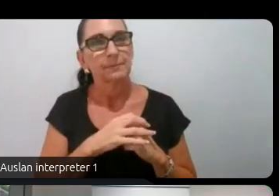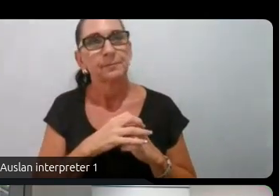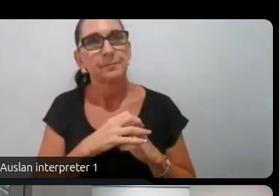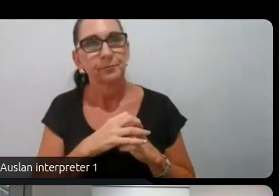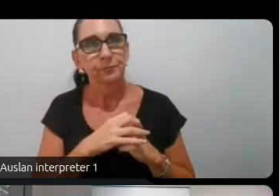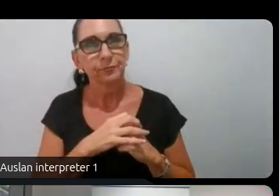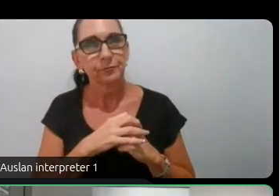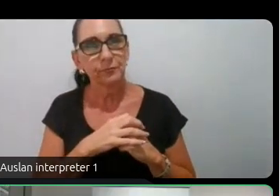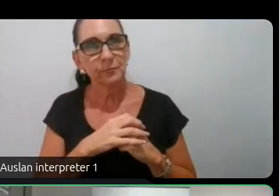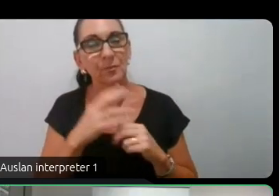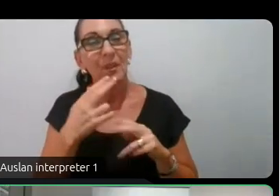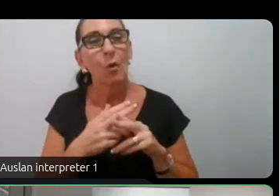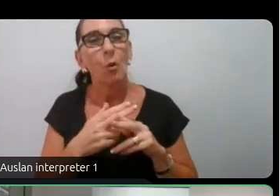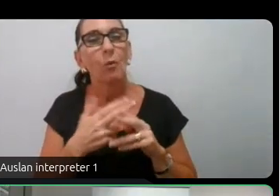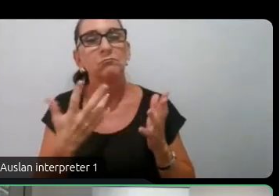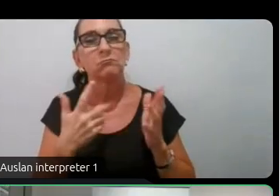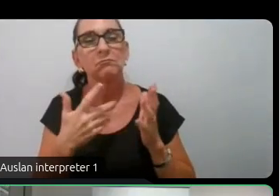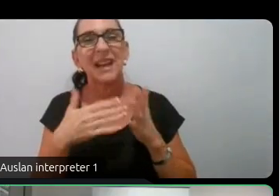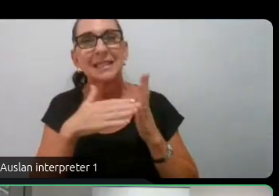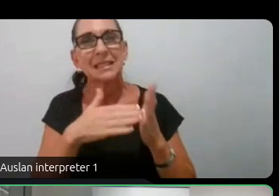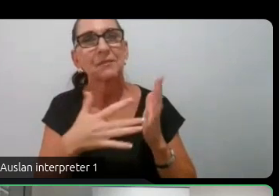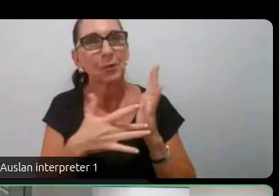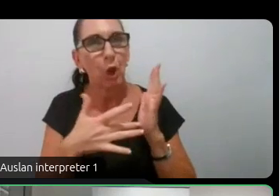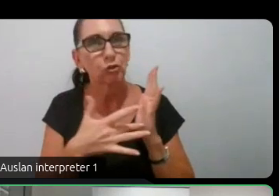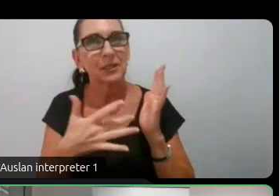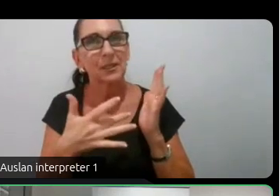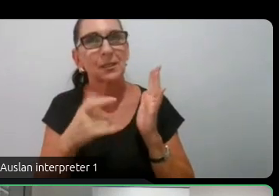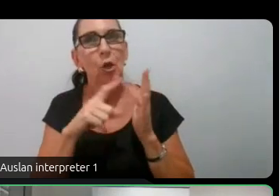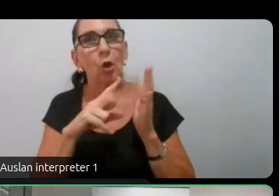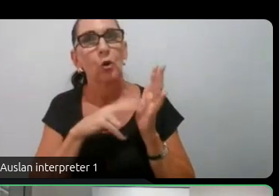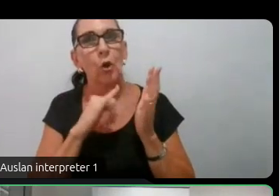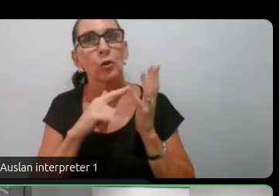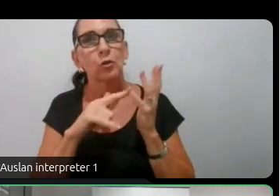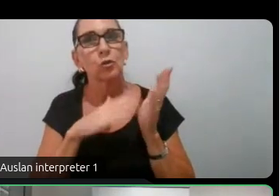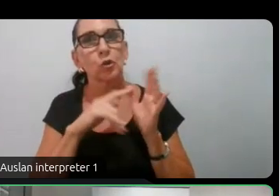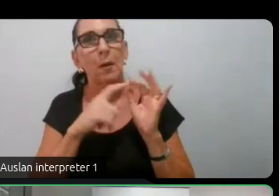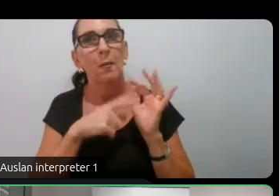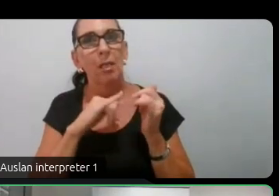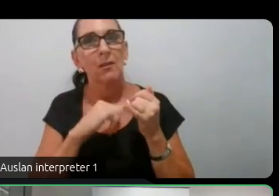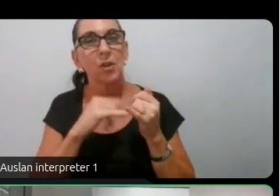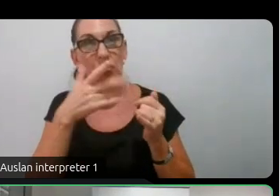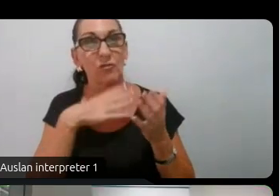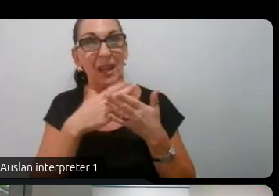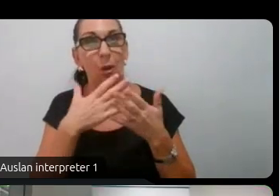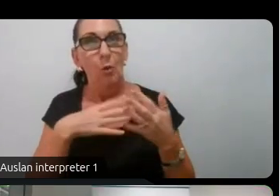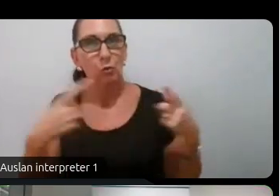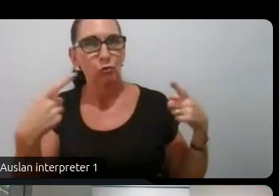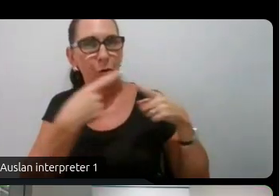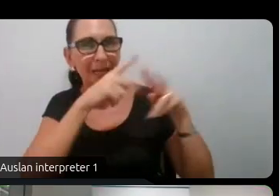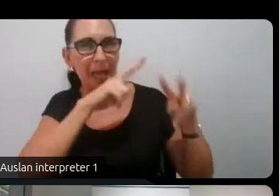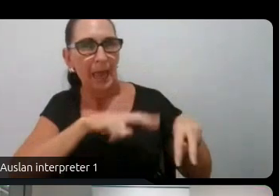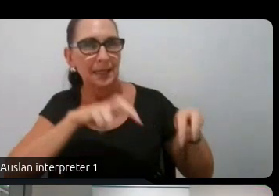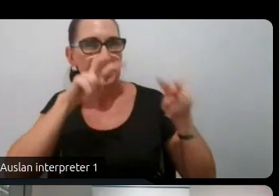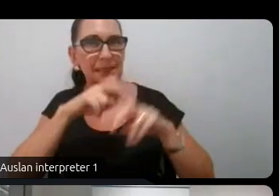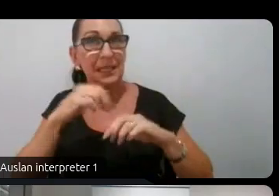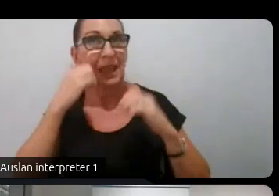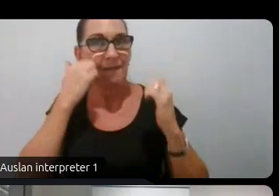assisted technology and consumables you really want to cost analysis in evidence in terms of this